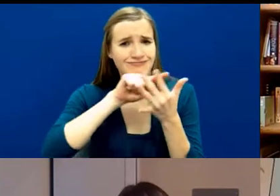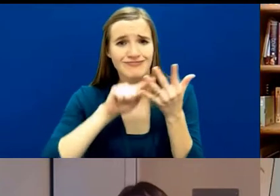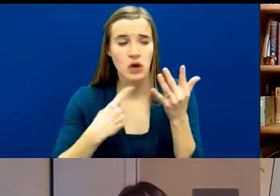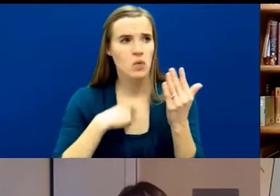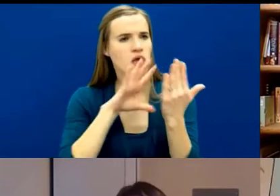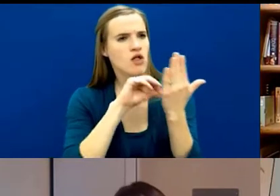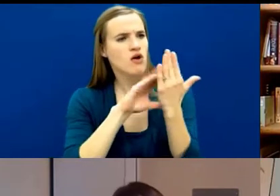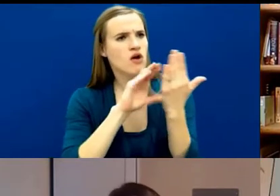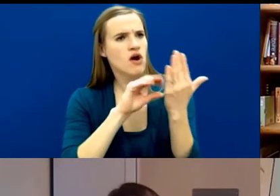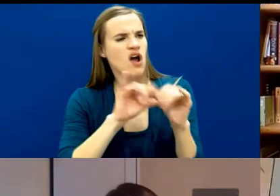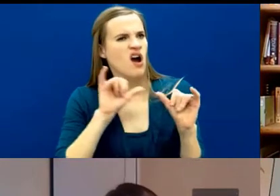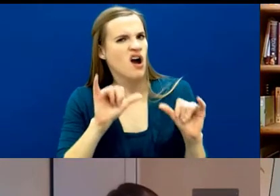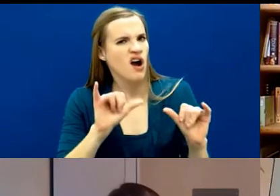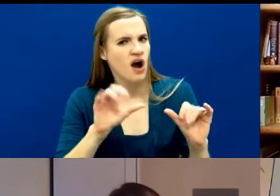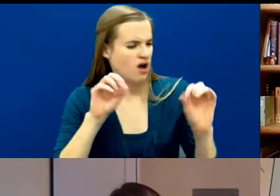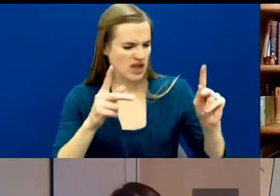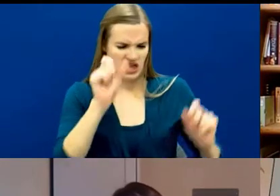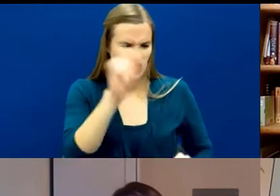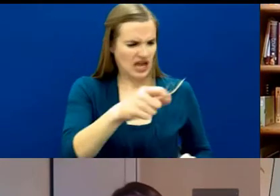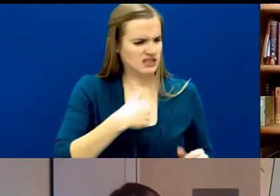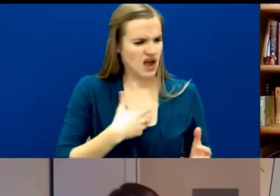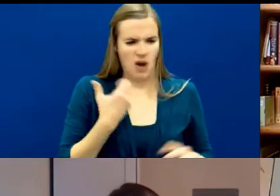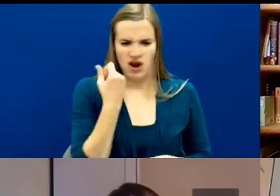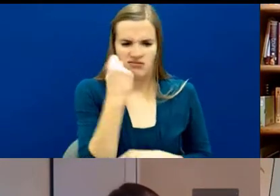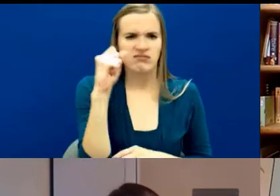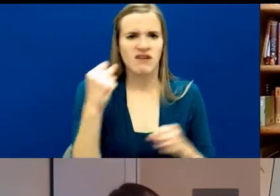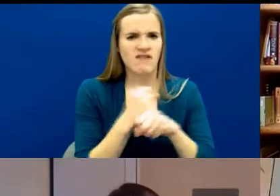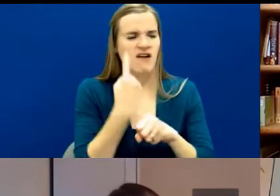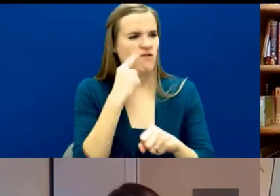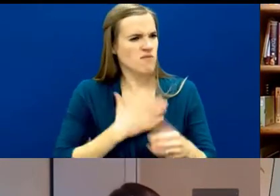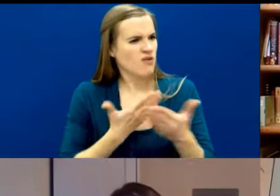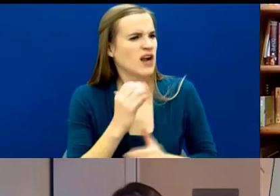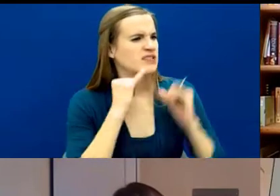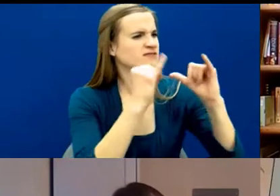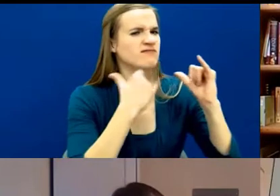like, okay, sign me up. I want to fight for my rights to you know, so, um, so yeah.